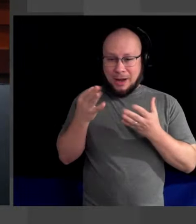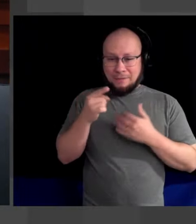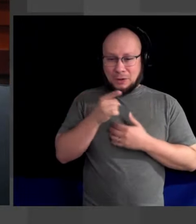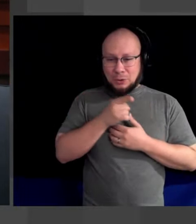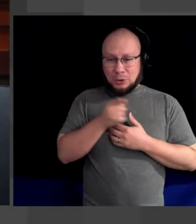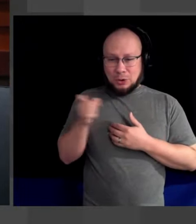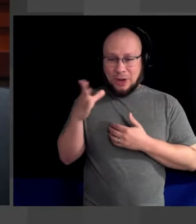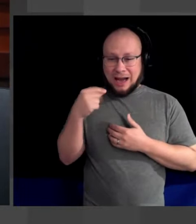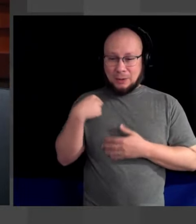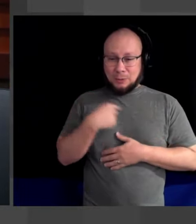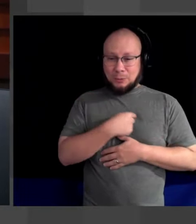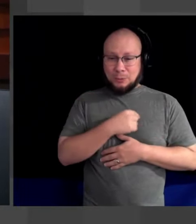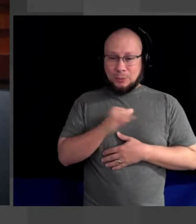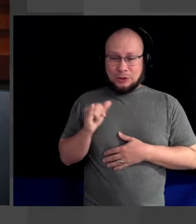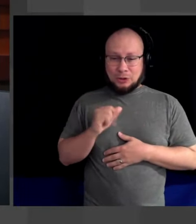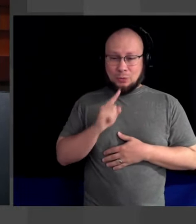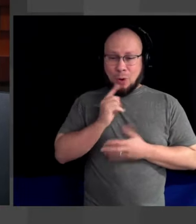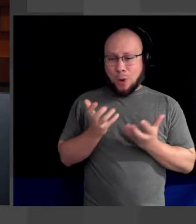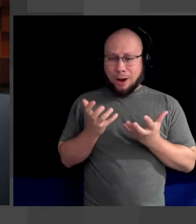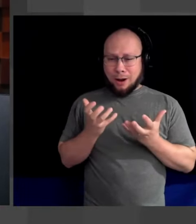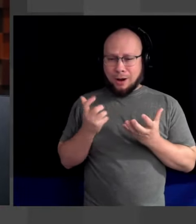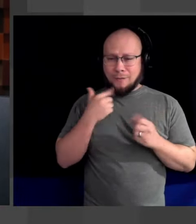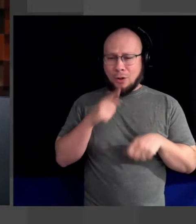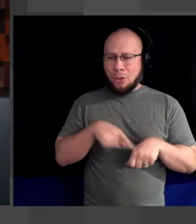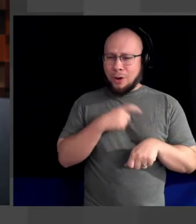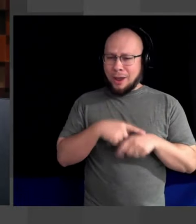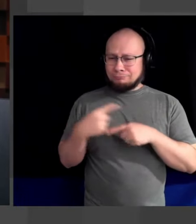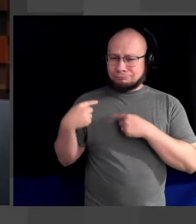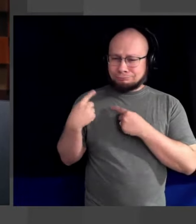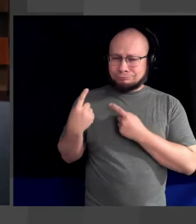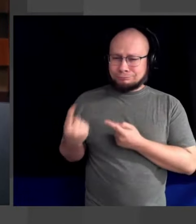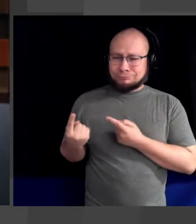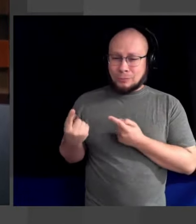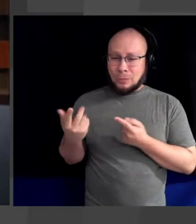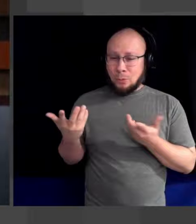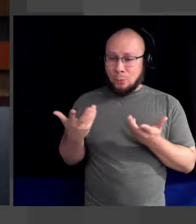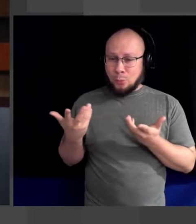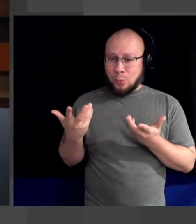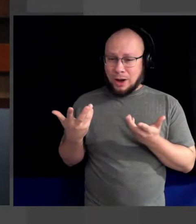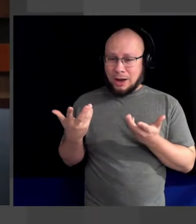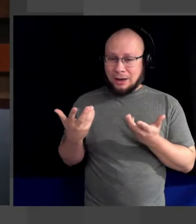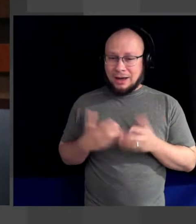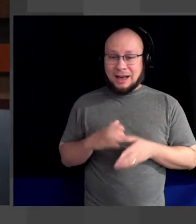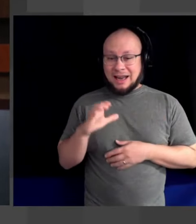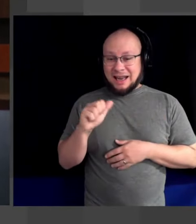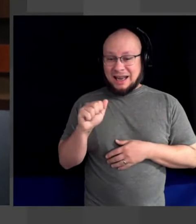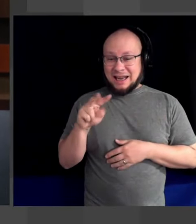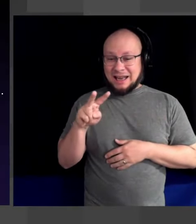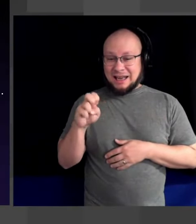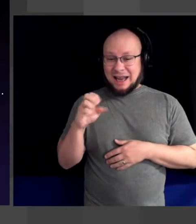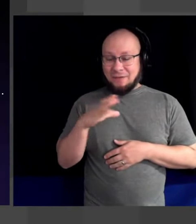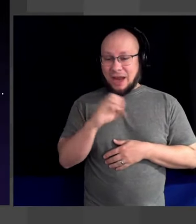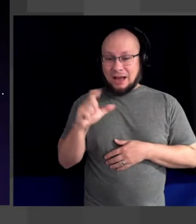THAT WE KNOW THAT SO MANY OF YOU